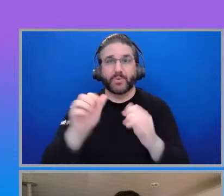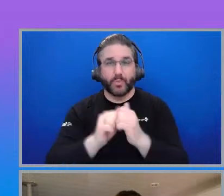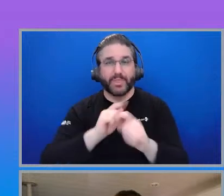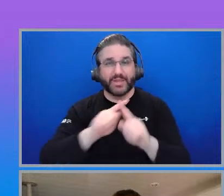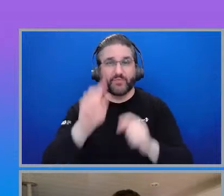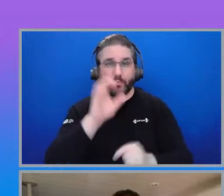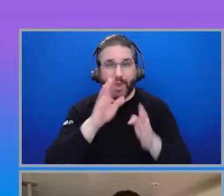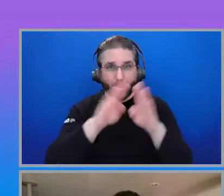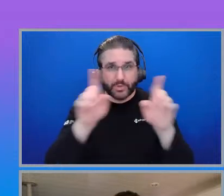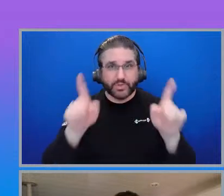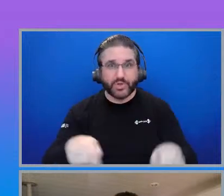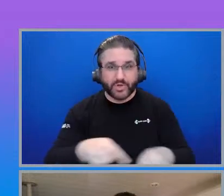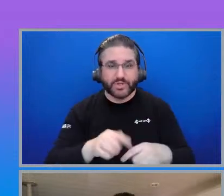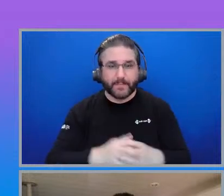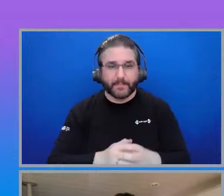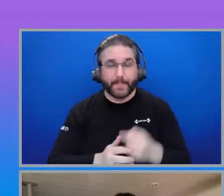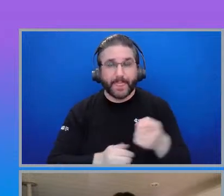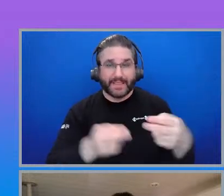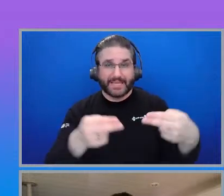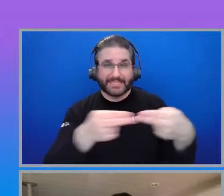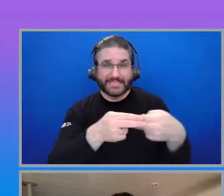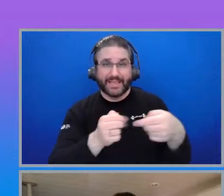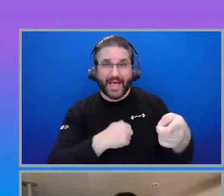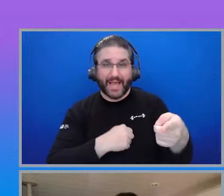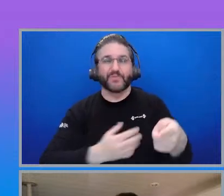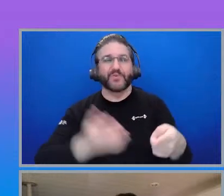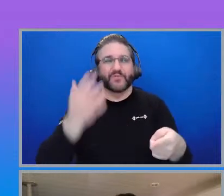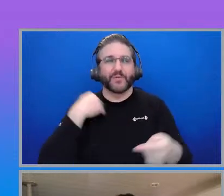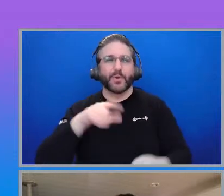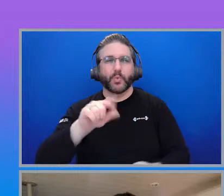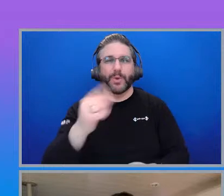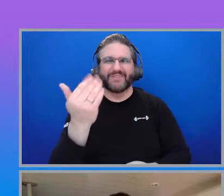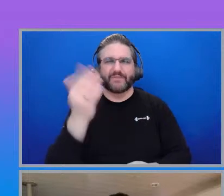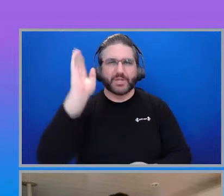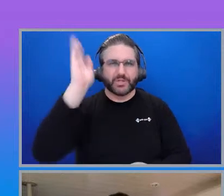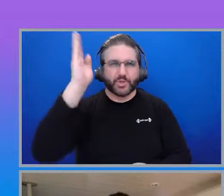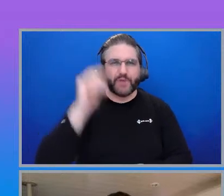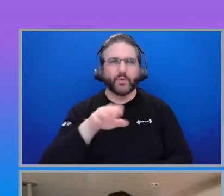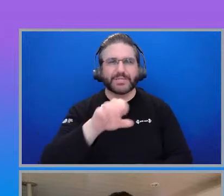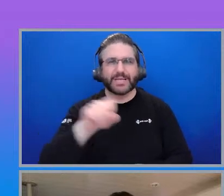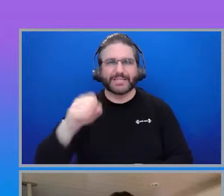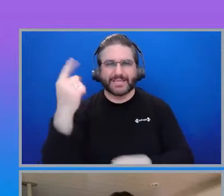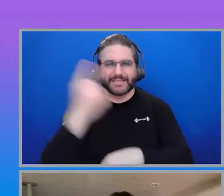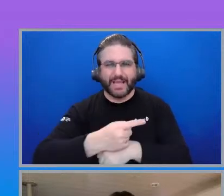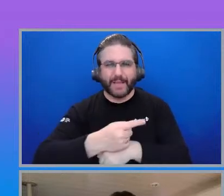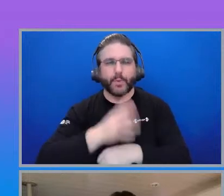slide on screen is from my 2015 talk at CSS day. And here I was